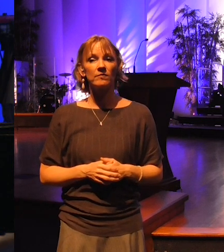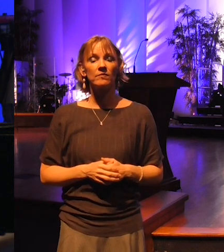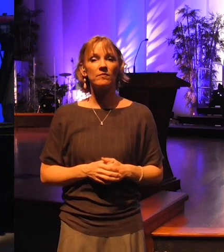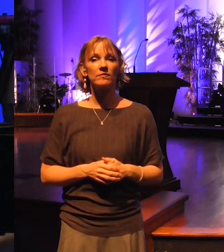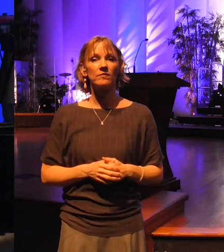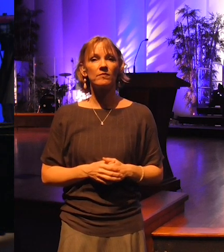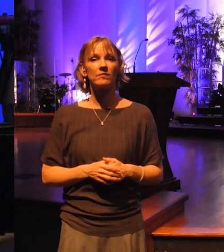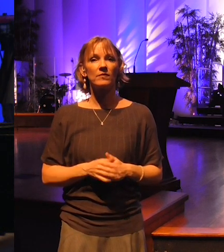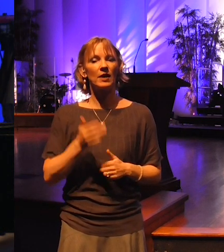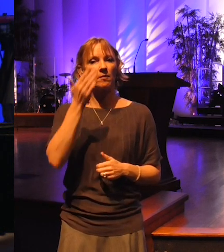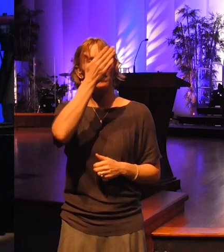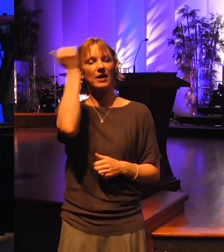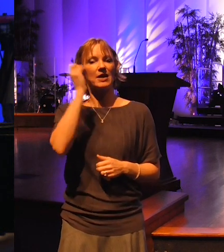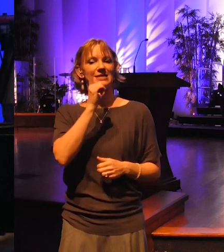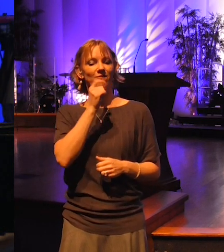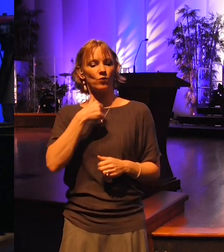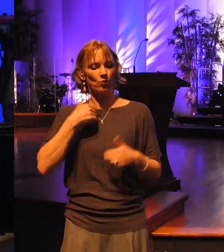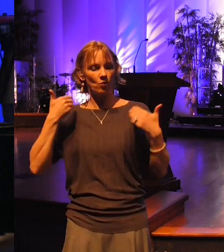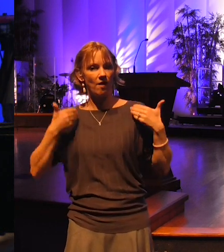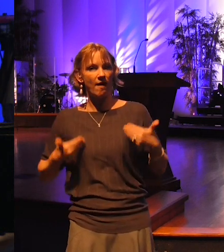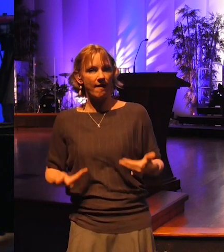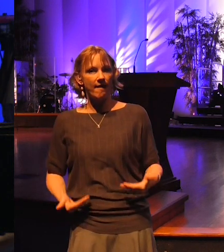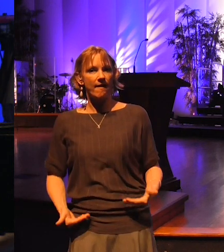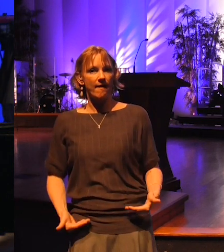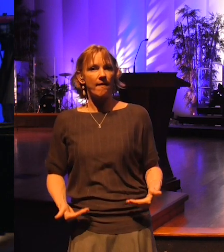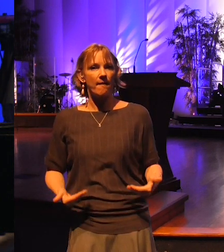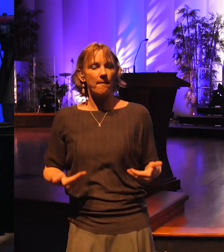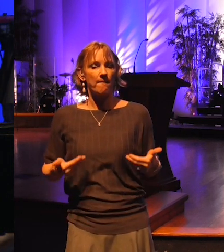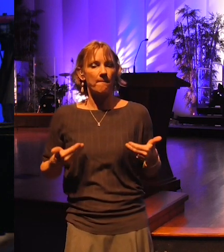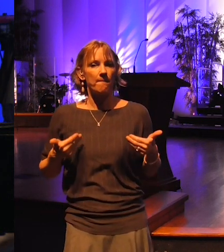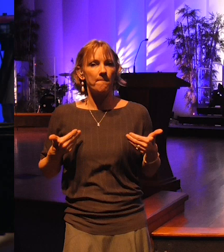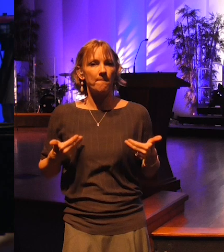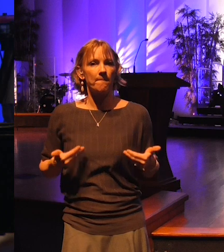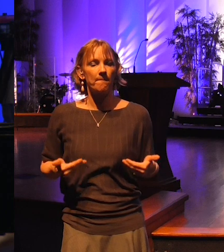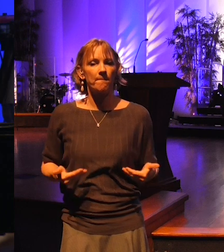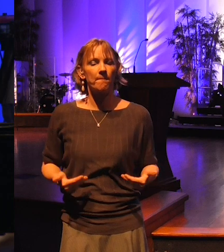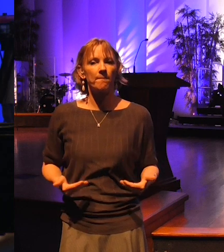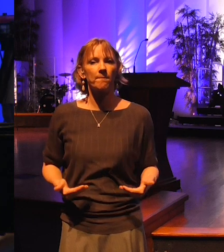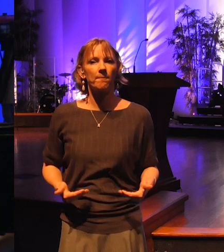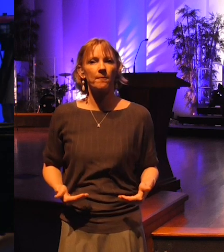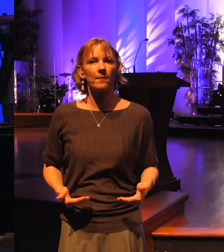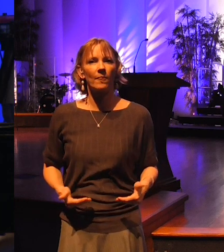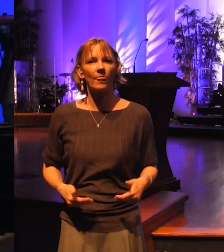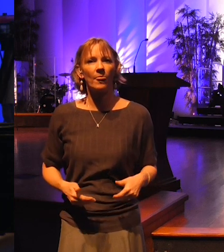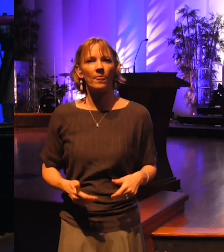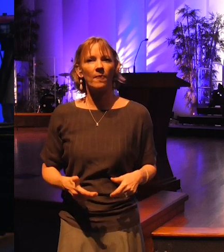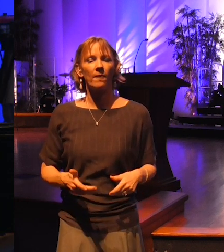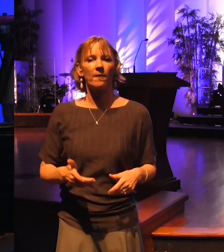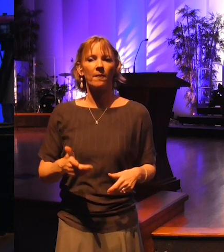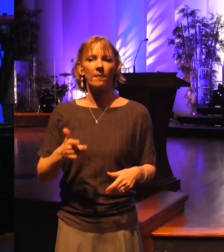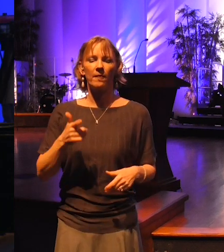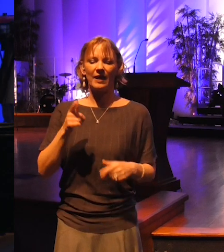am exactly as you made